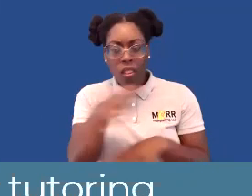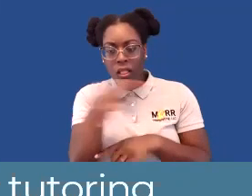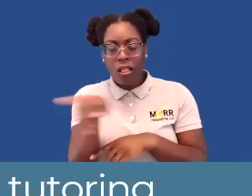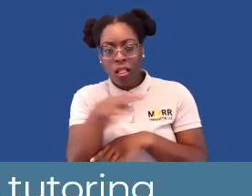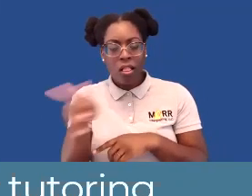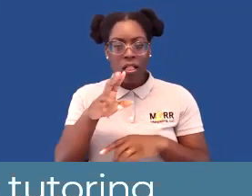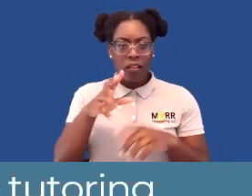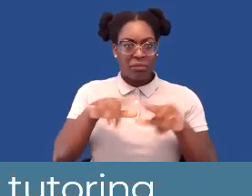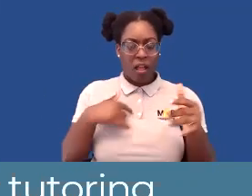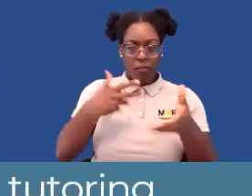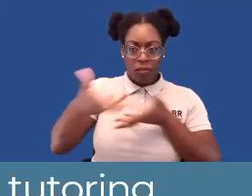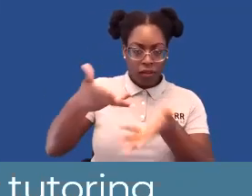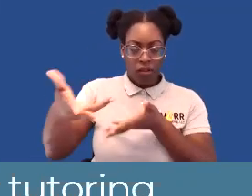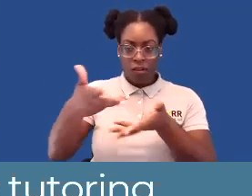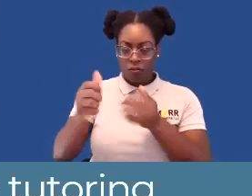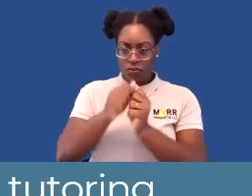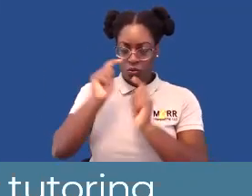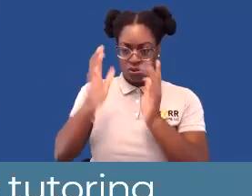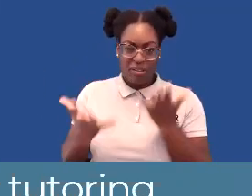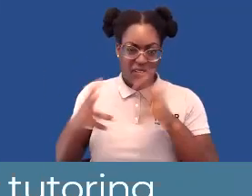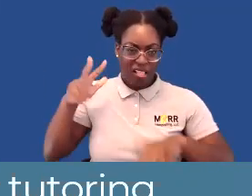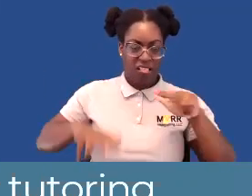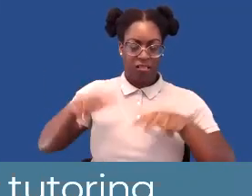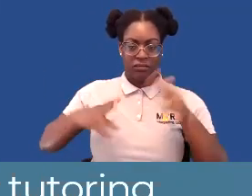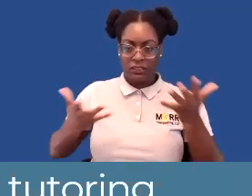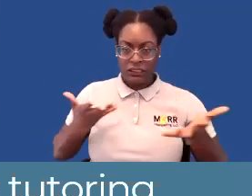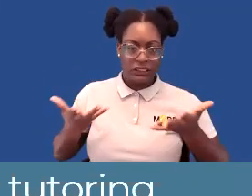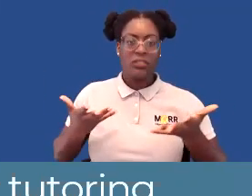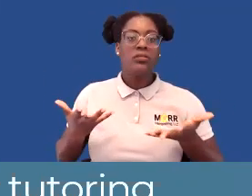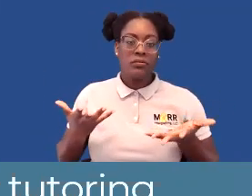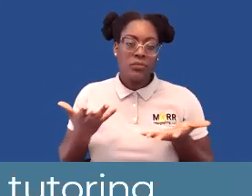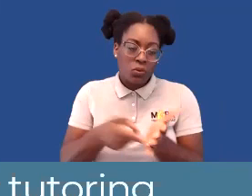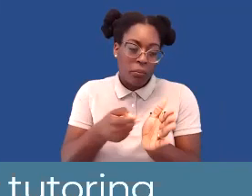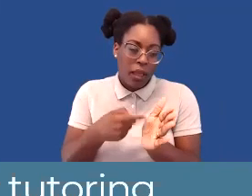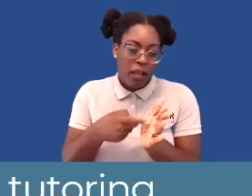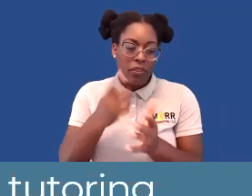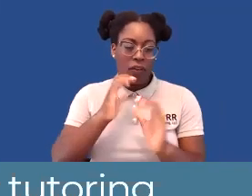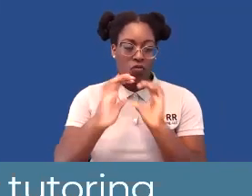And so in some ways, it's not as simple of a conversation that we sometimes think it might be.